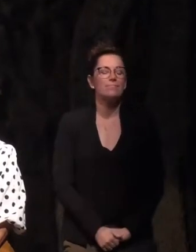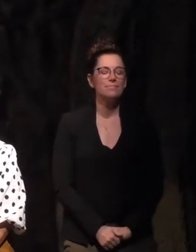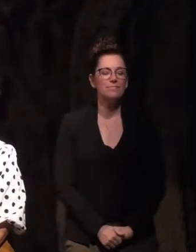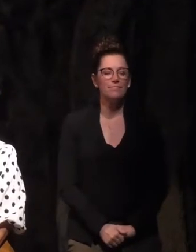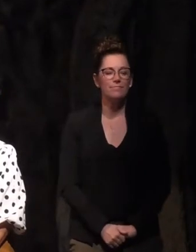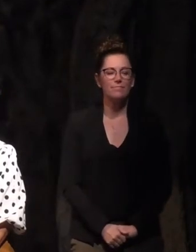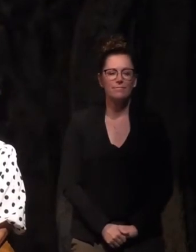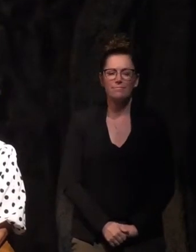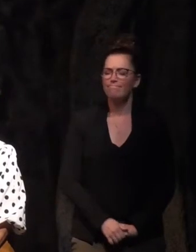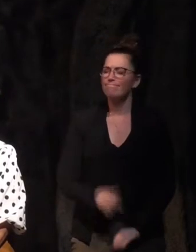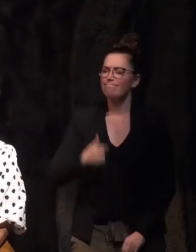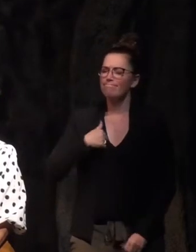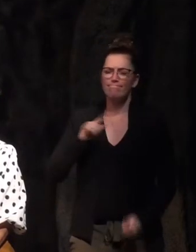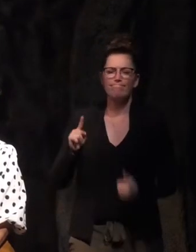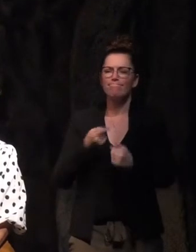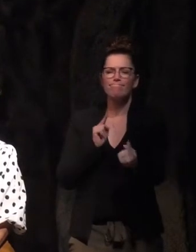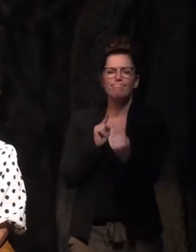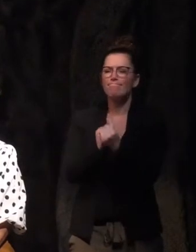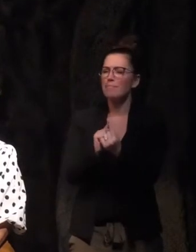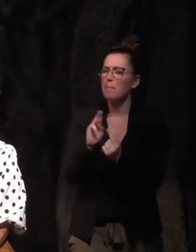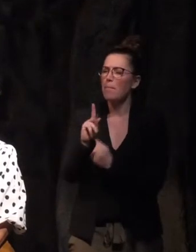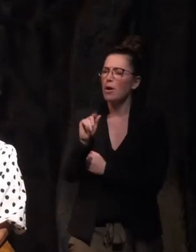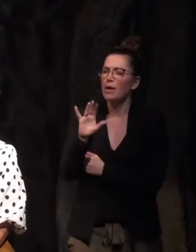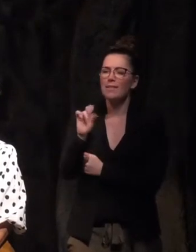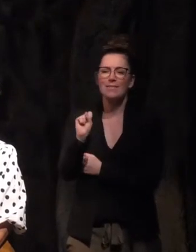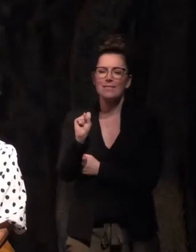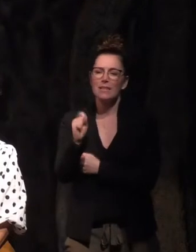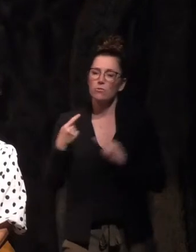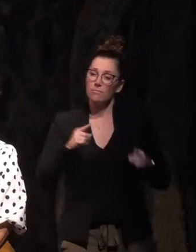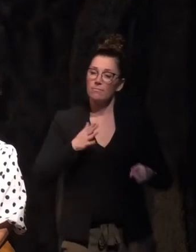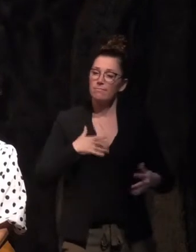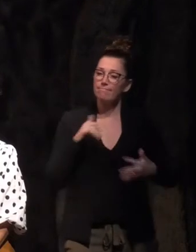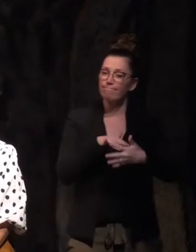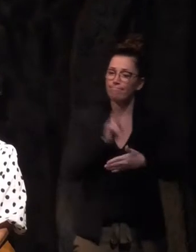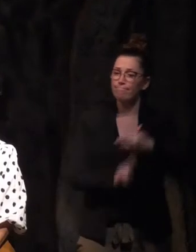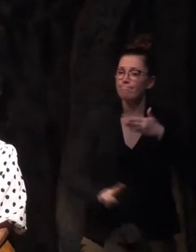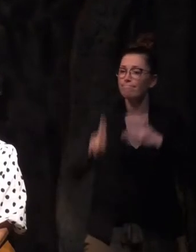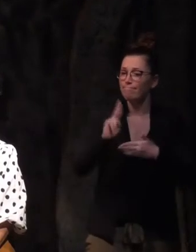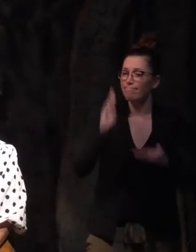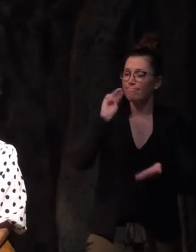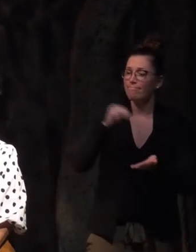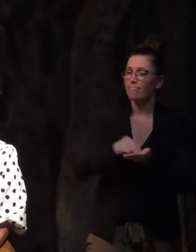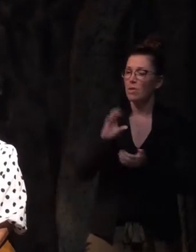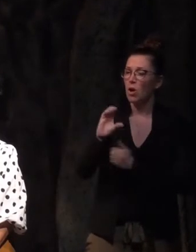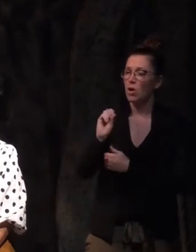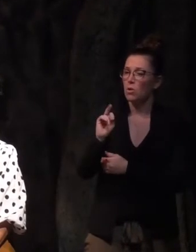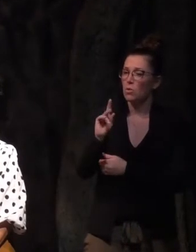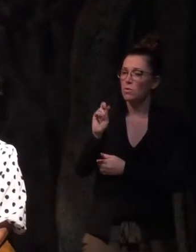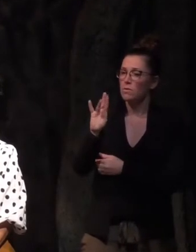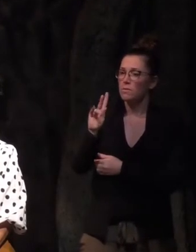at Concordia University in Montreal and he was knee deep in the growth of Neworld Theatre but I was privileged enough to witness his depth